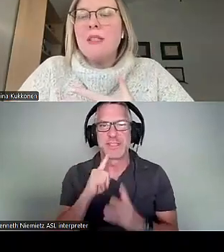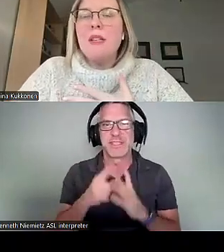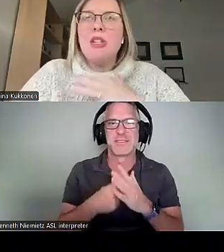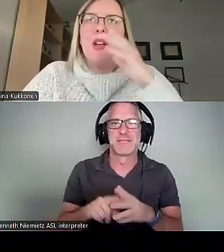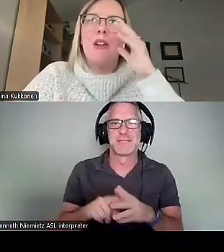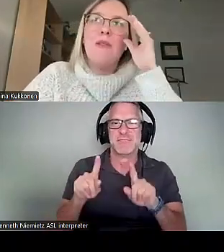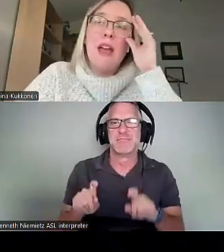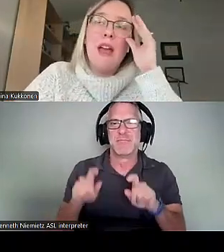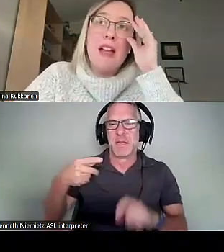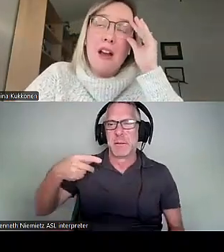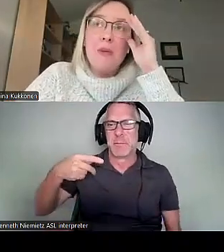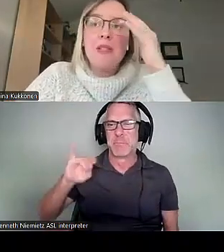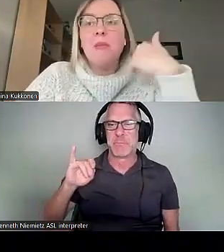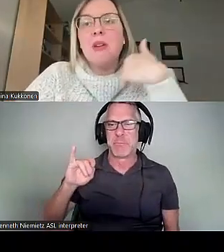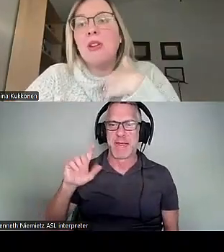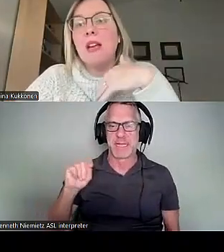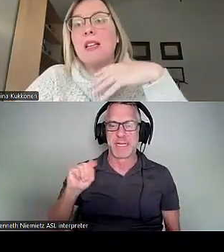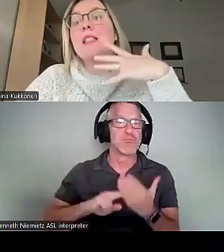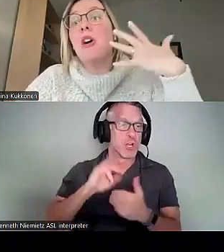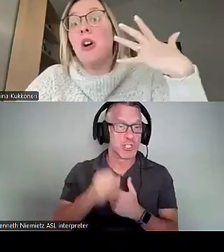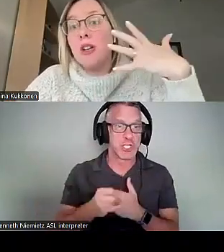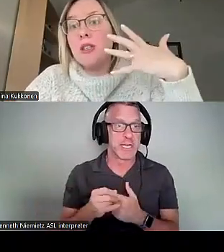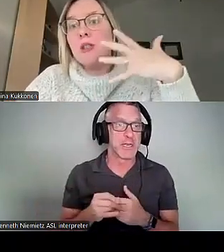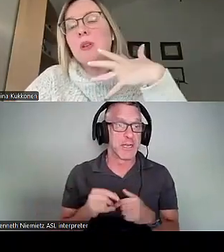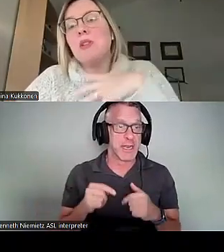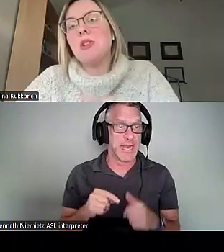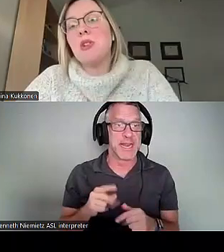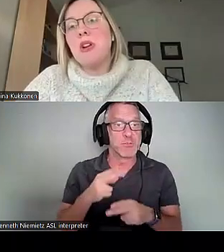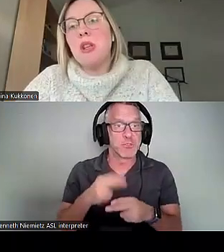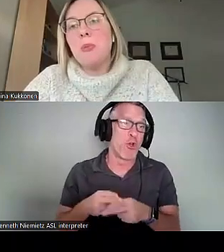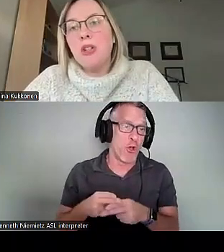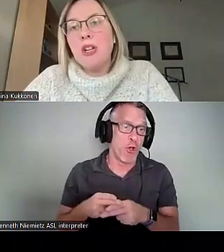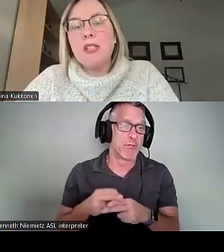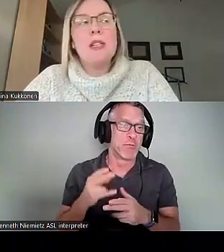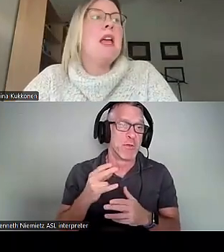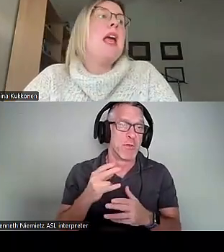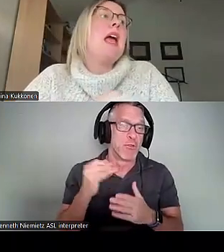this initiative, and I was commissioned as the artist researcher in the project,